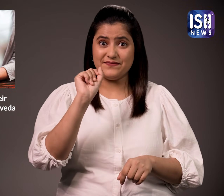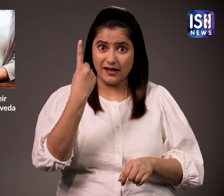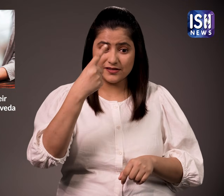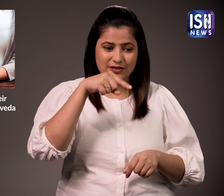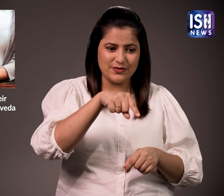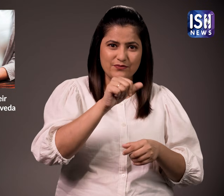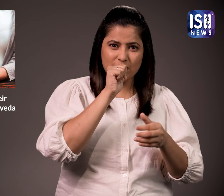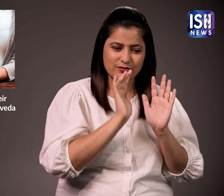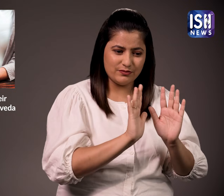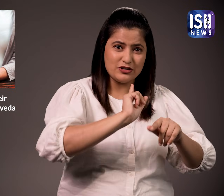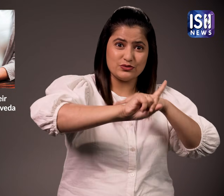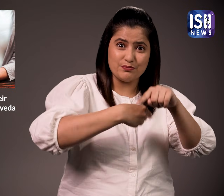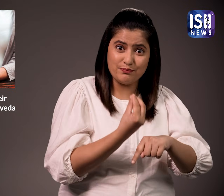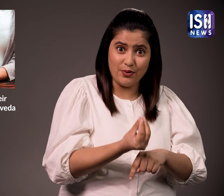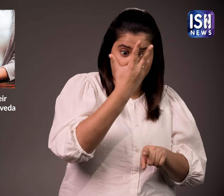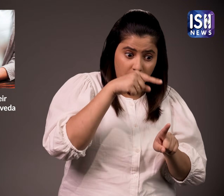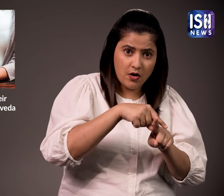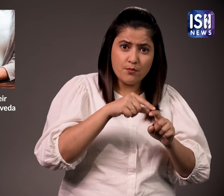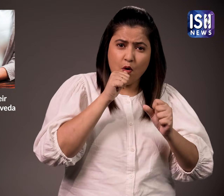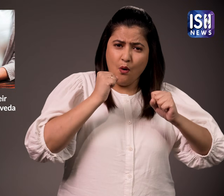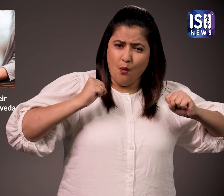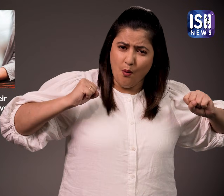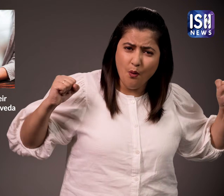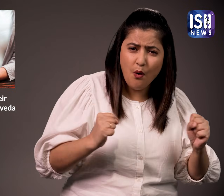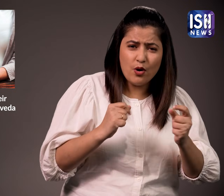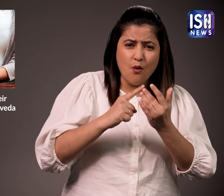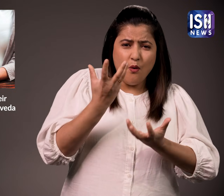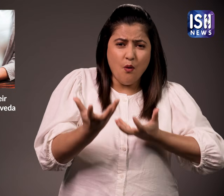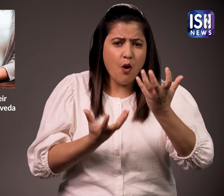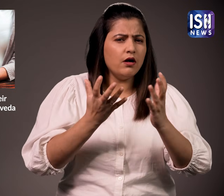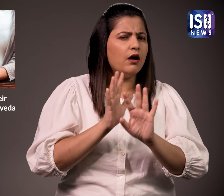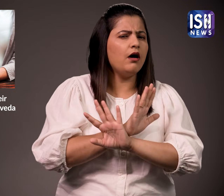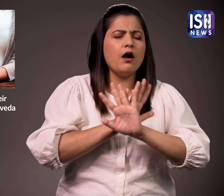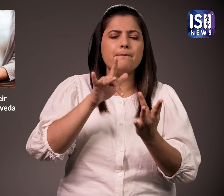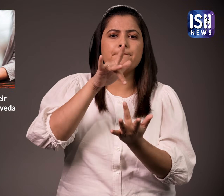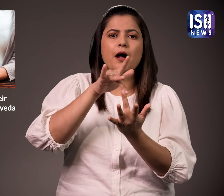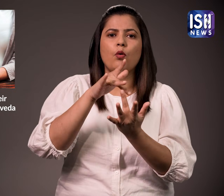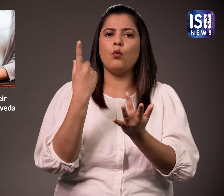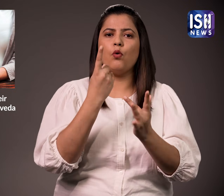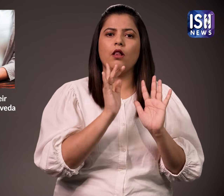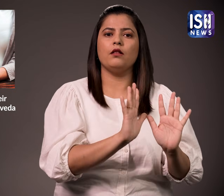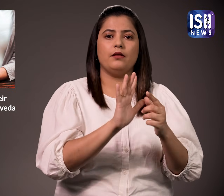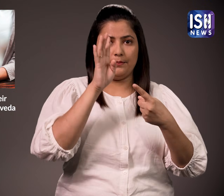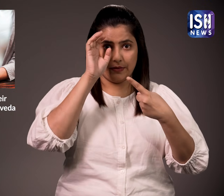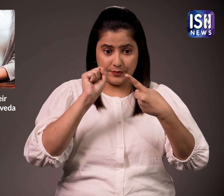1. The overnight soaked infused water should not be consumed too cold or hot the next morning. It should be warm.